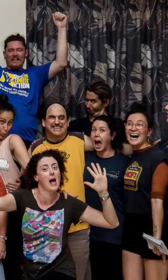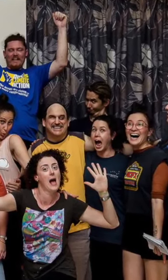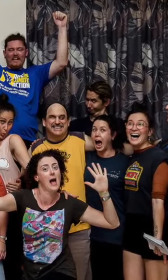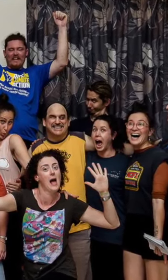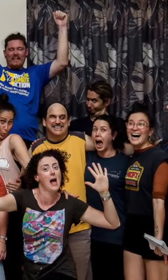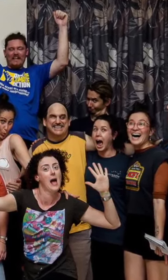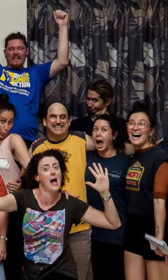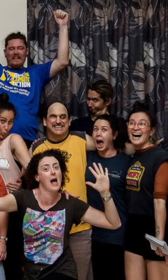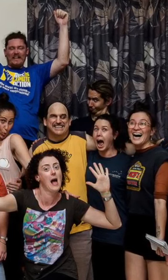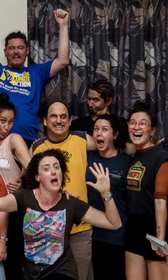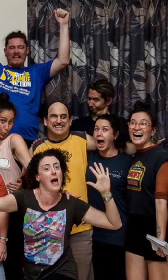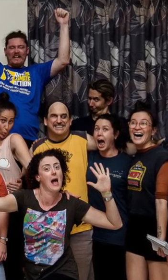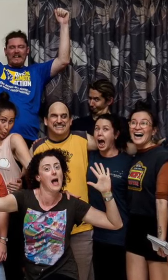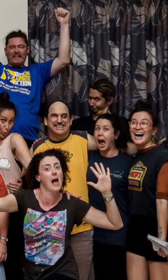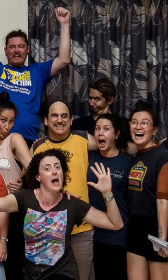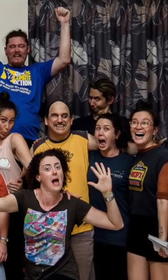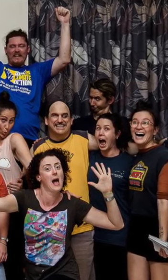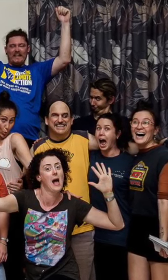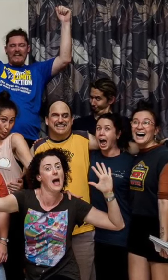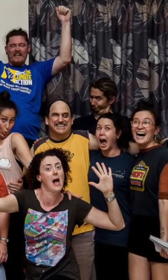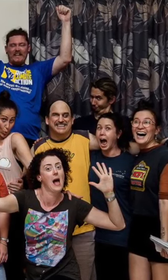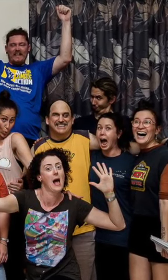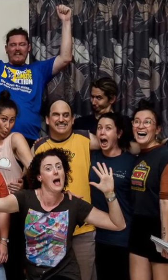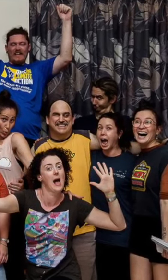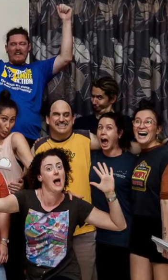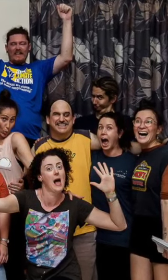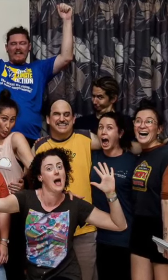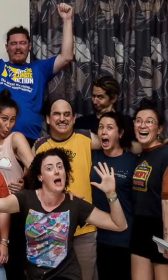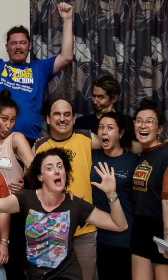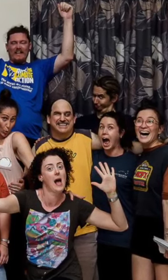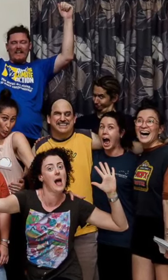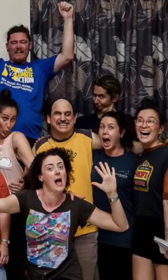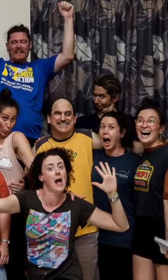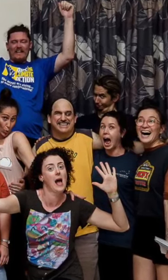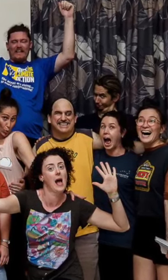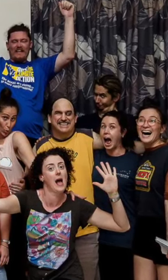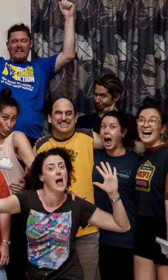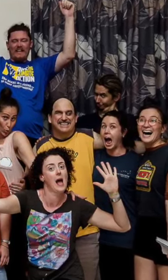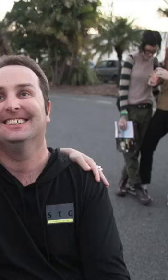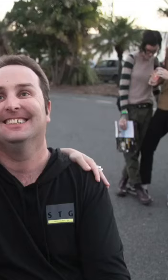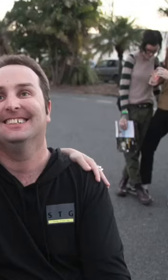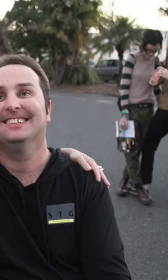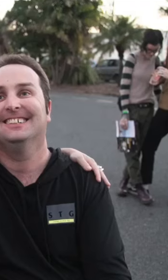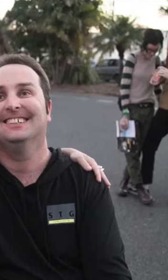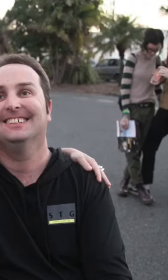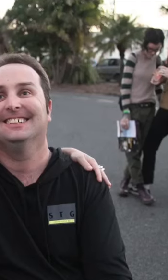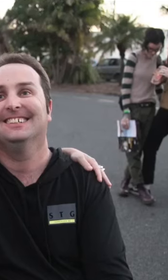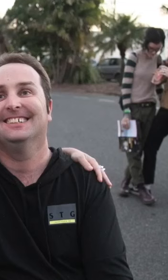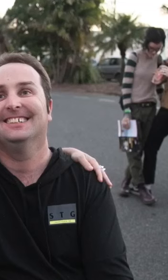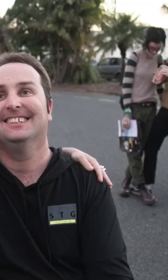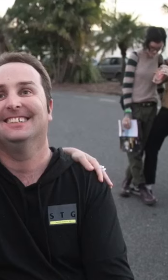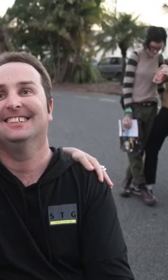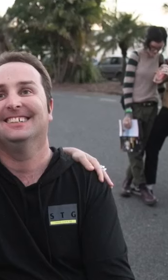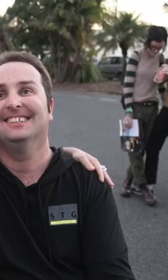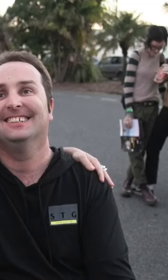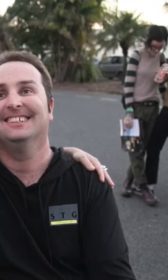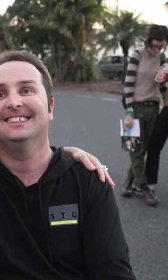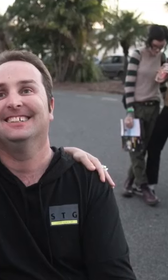She beautifully supported and guided an incredible ensemble of artists and community members, all with mixed abilities, during each performance.